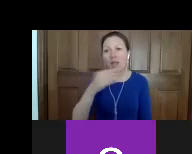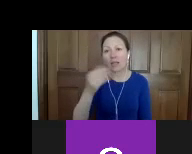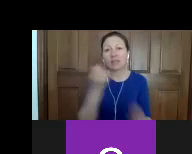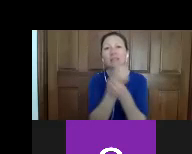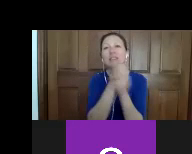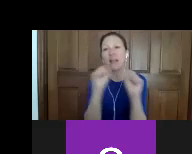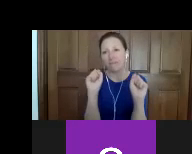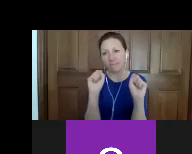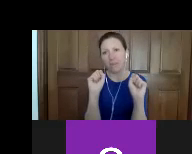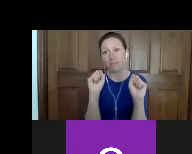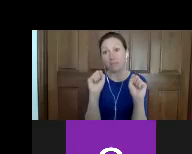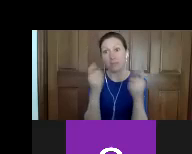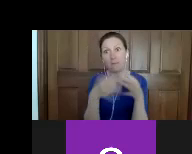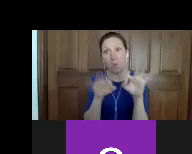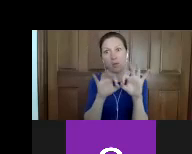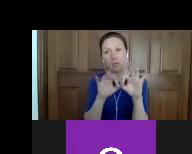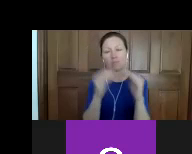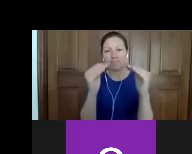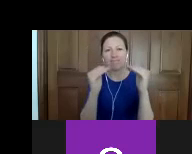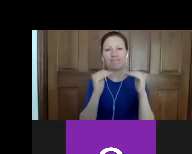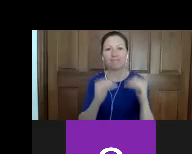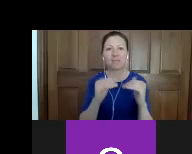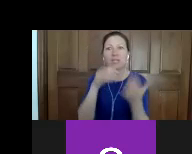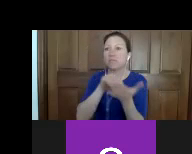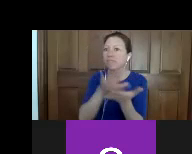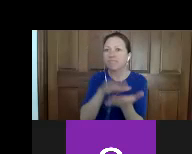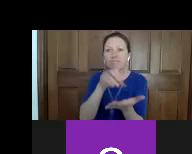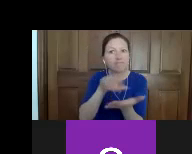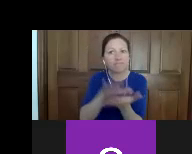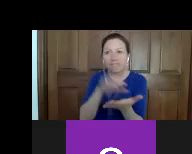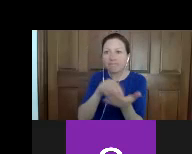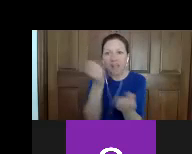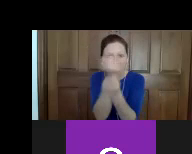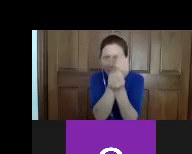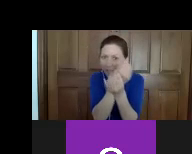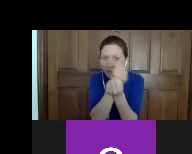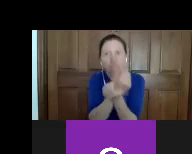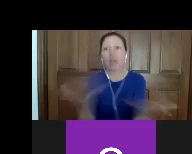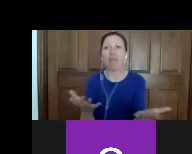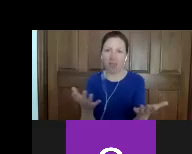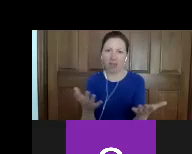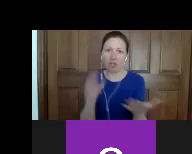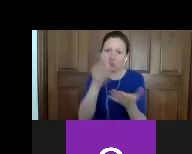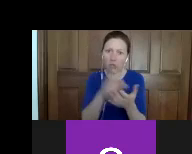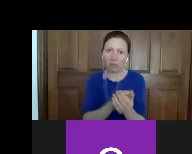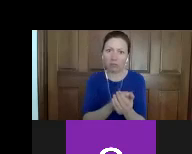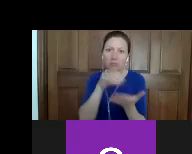So this is the thing. About 95% of these kinds of cases are either settled or lost. So having